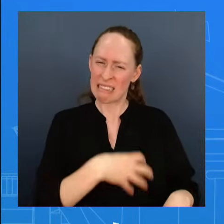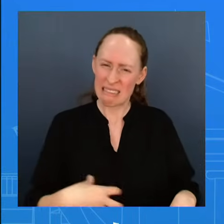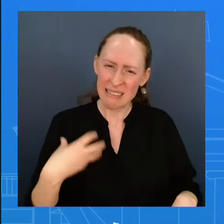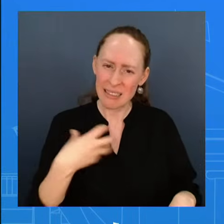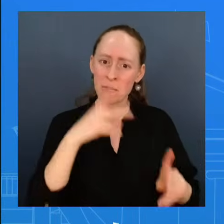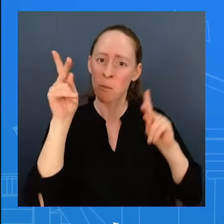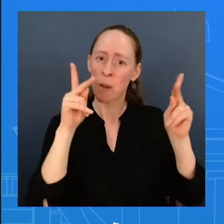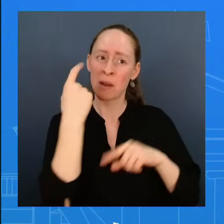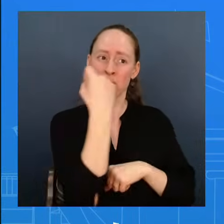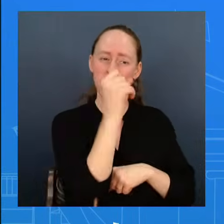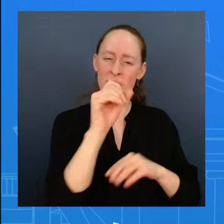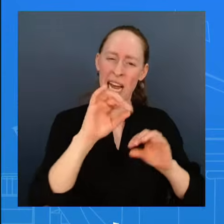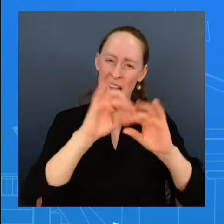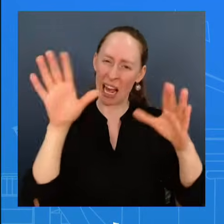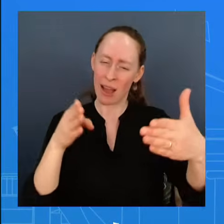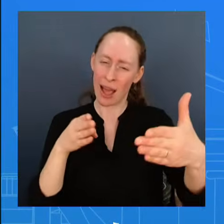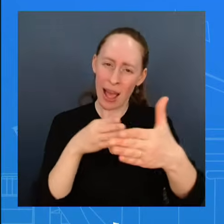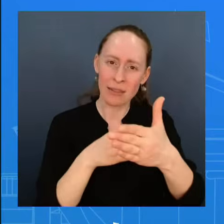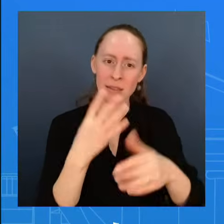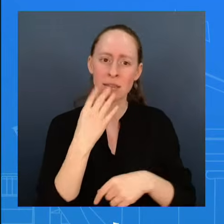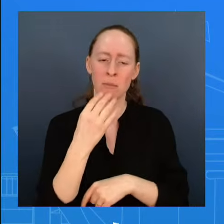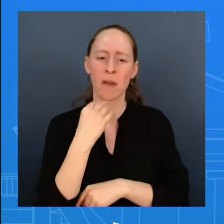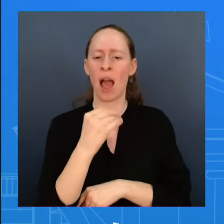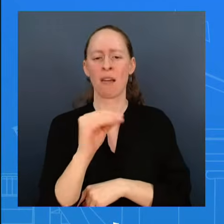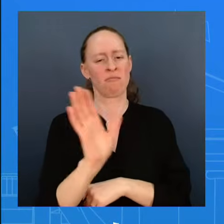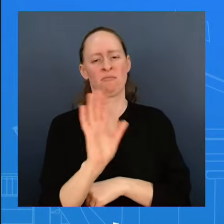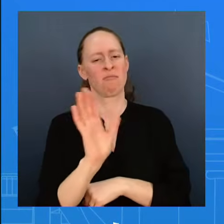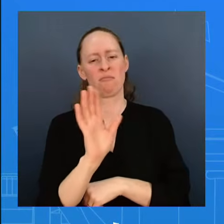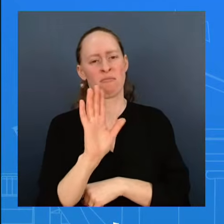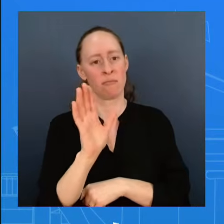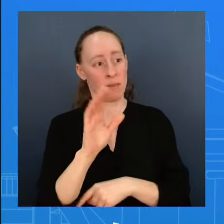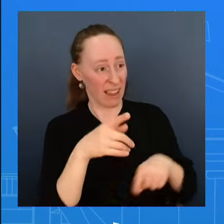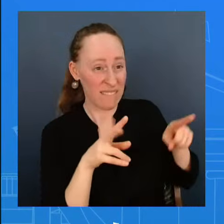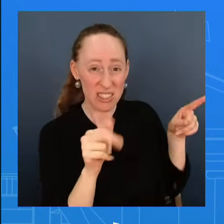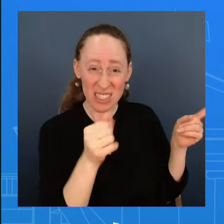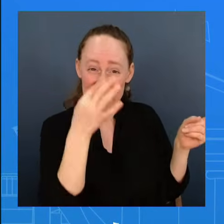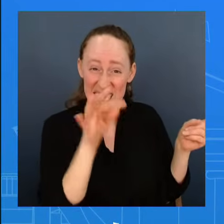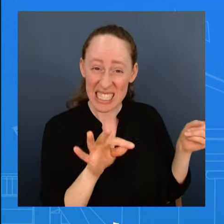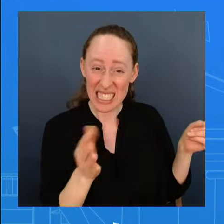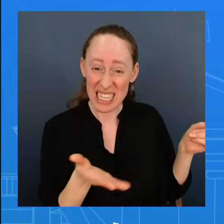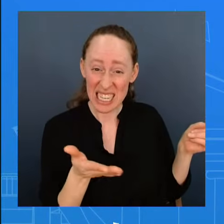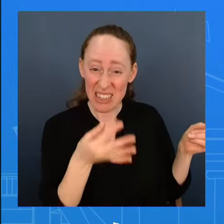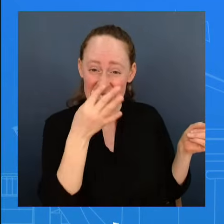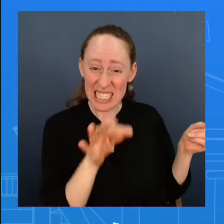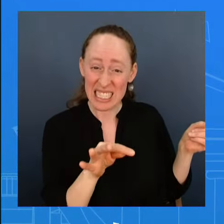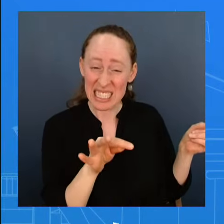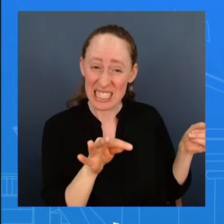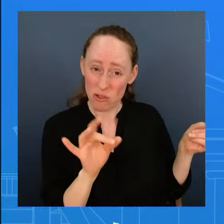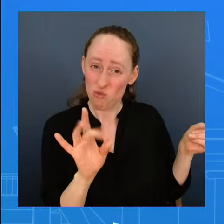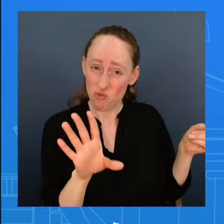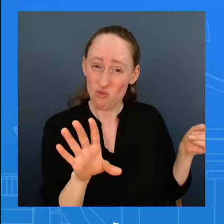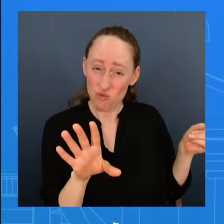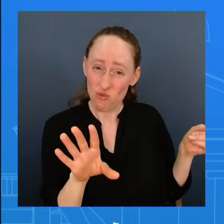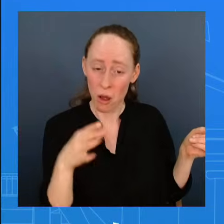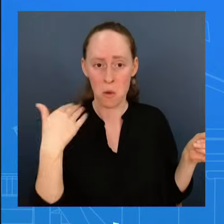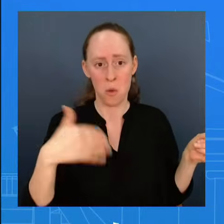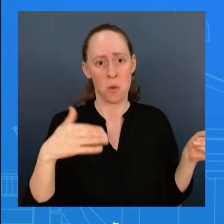in Virginia -- right? -- not far from here -- the President and many of us wanted to make sure that was called out.